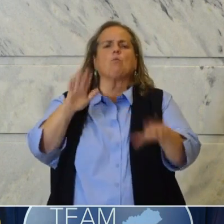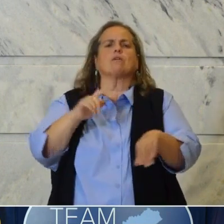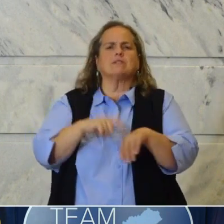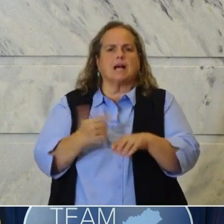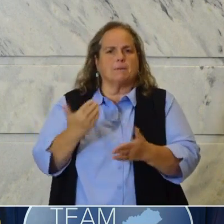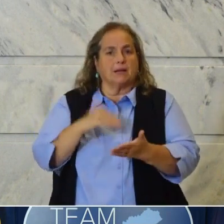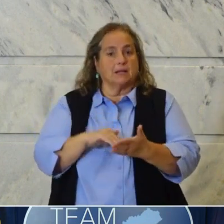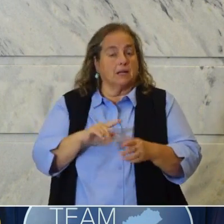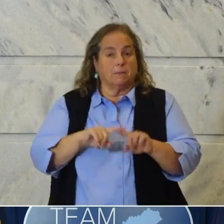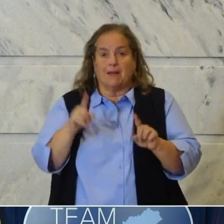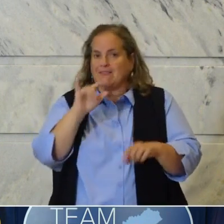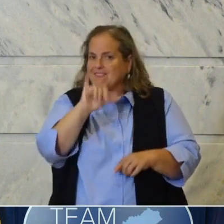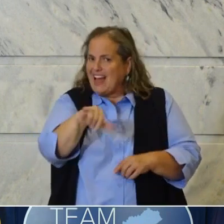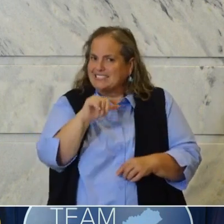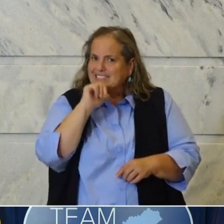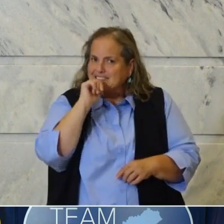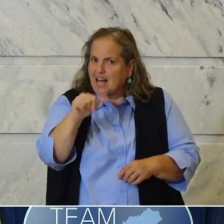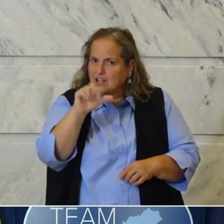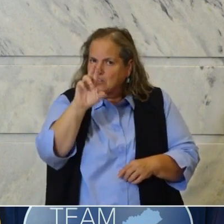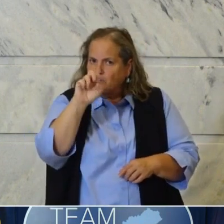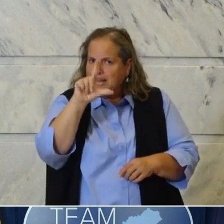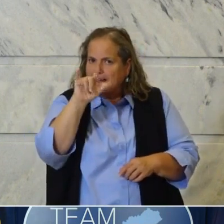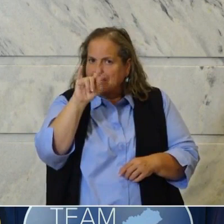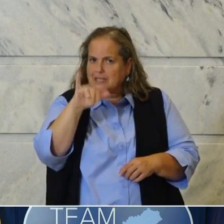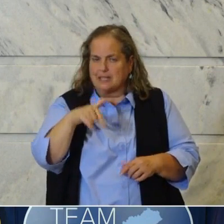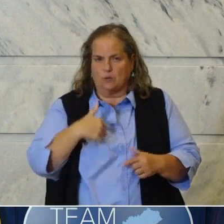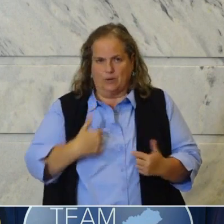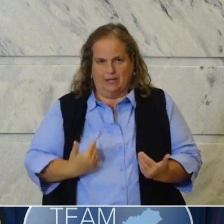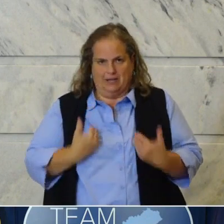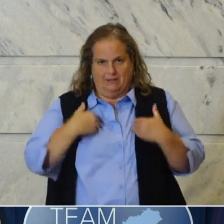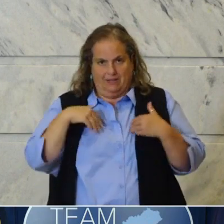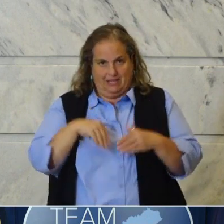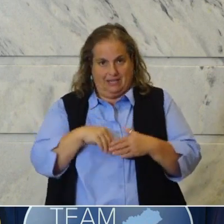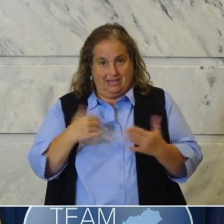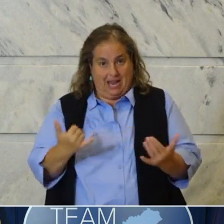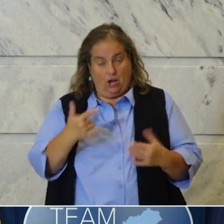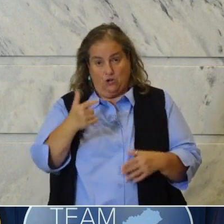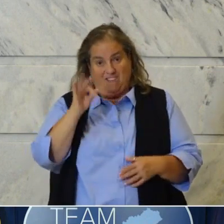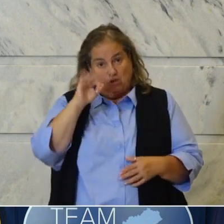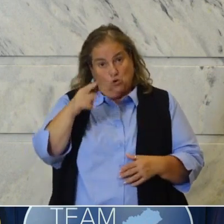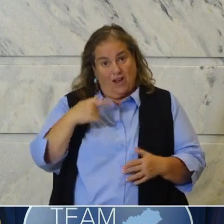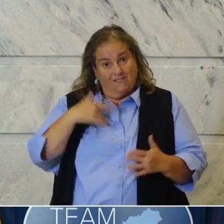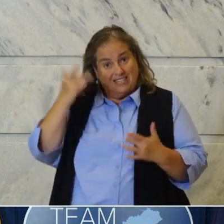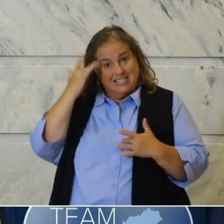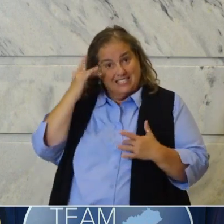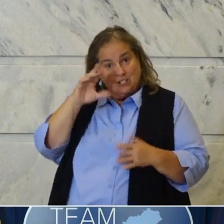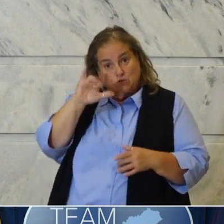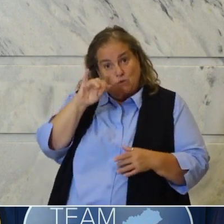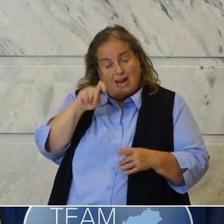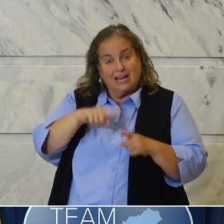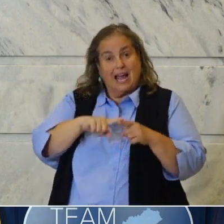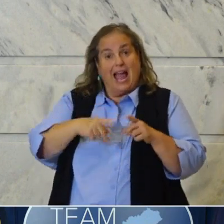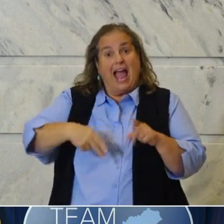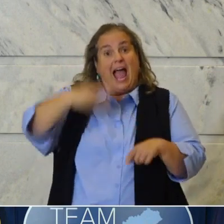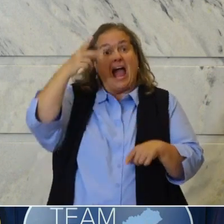There were reality. We live in When you have a disease rate is highest. New York If you go outdoors and you interact with people closely, the risk